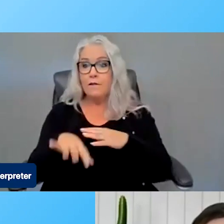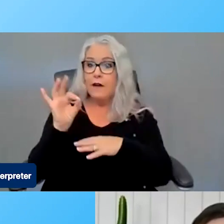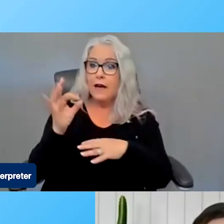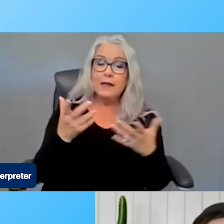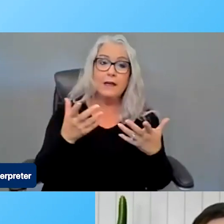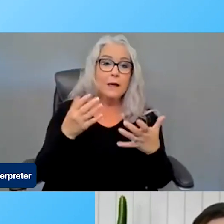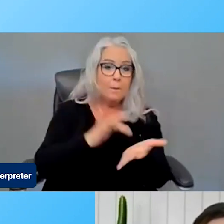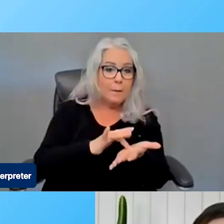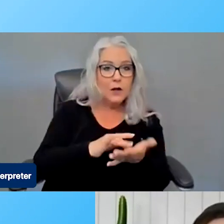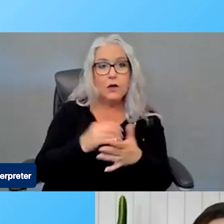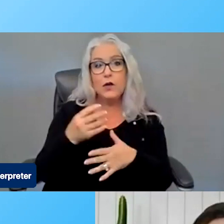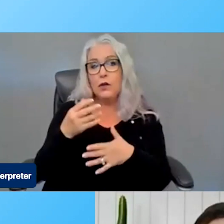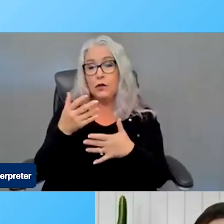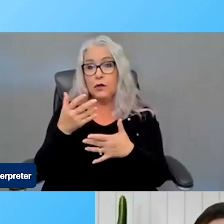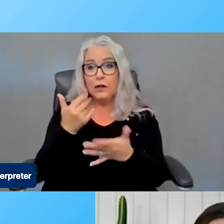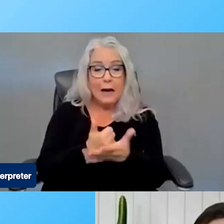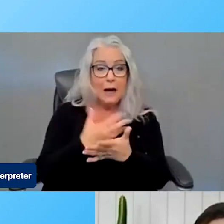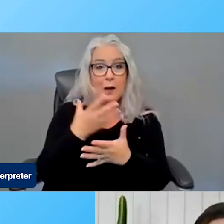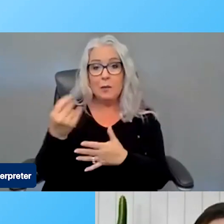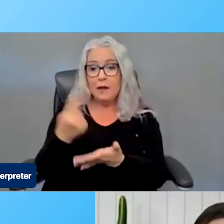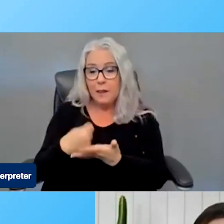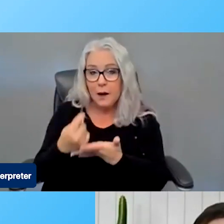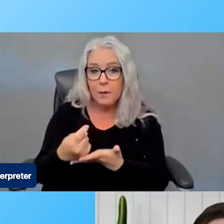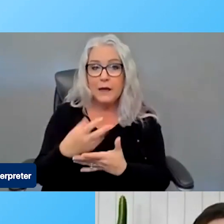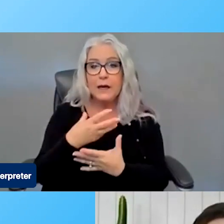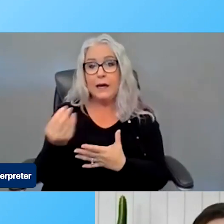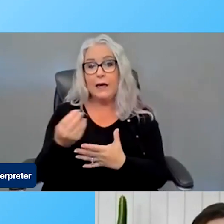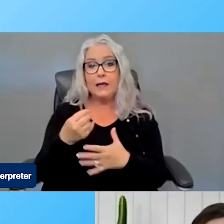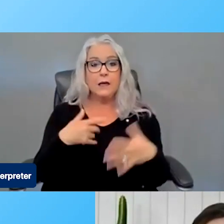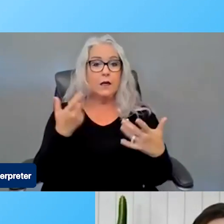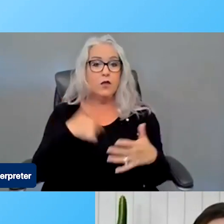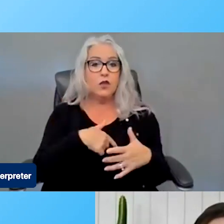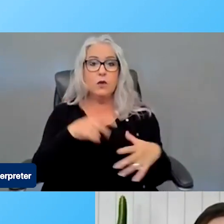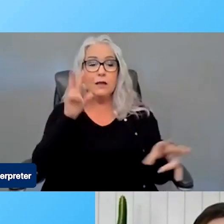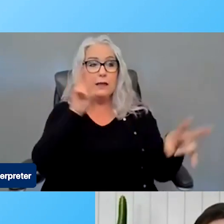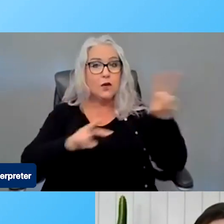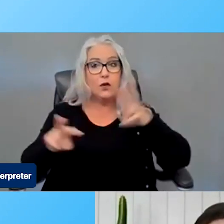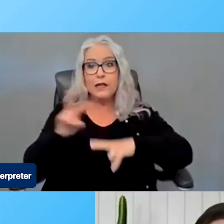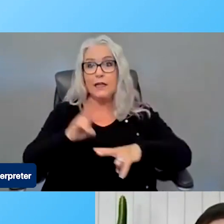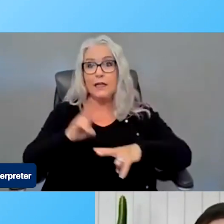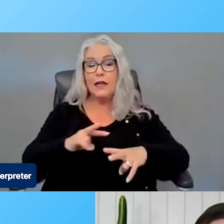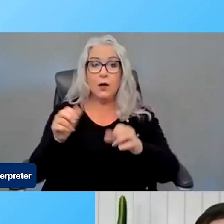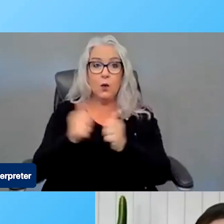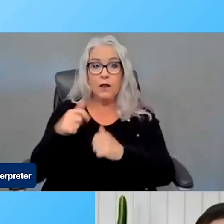and medical attention they needed. On how she was like couch